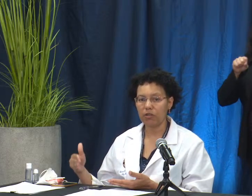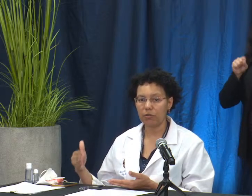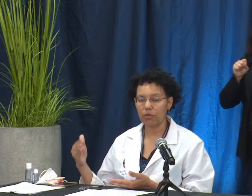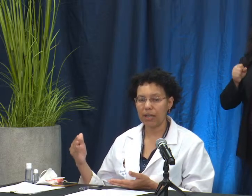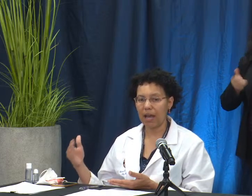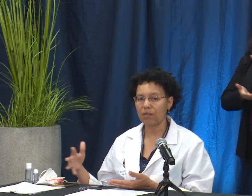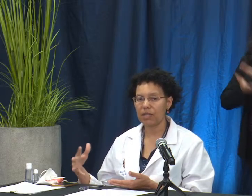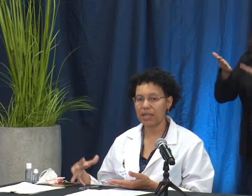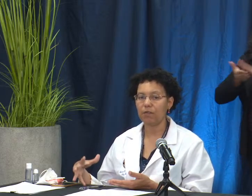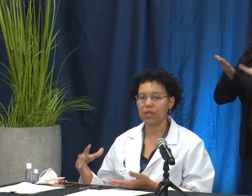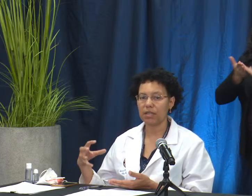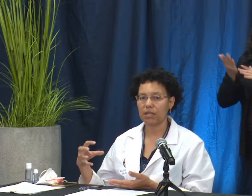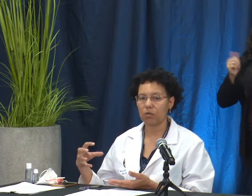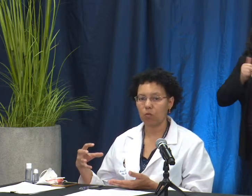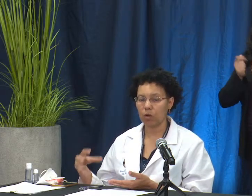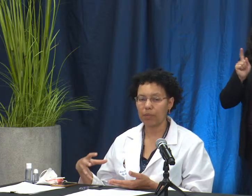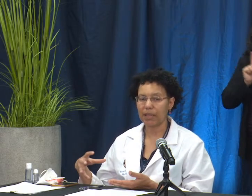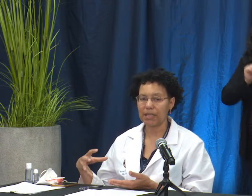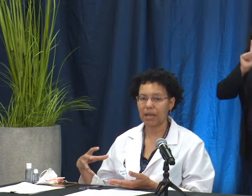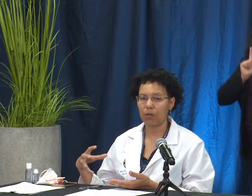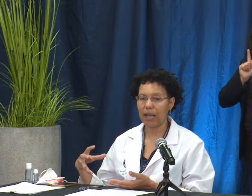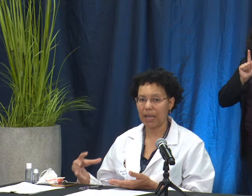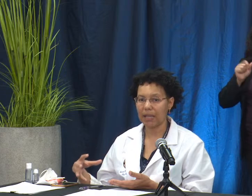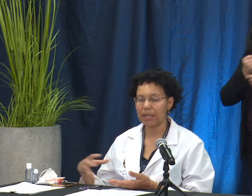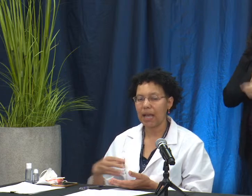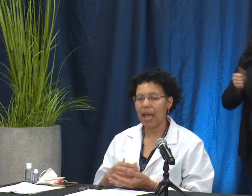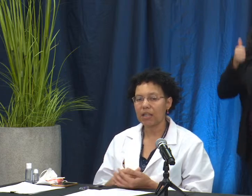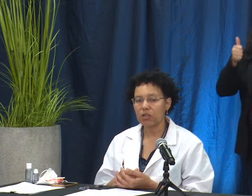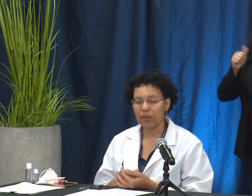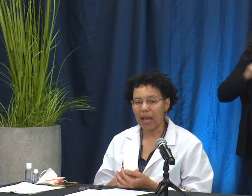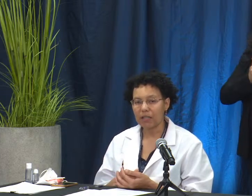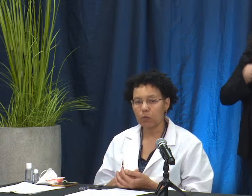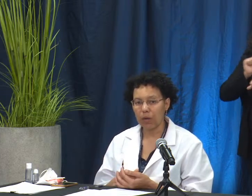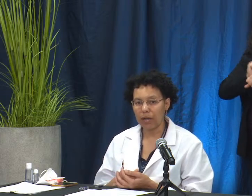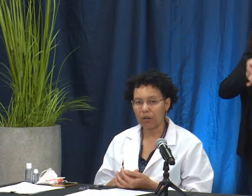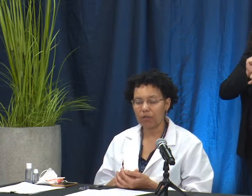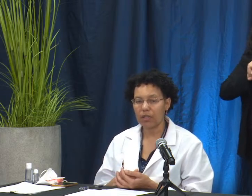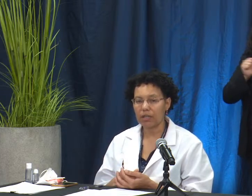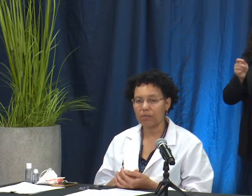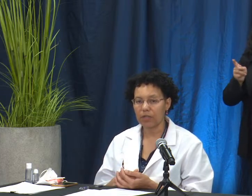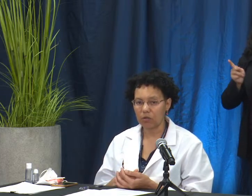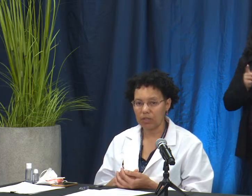do to have the safest workplace that we can and so that's where the physical